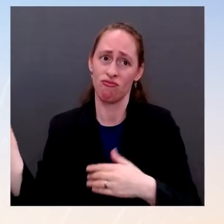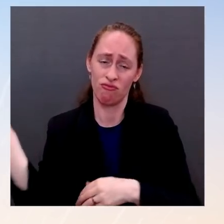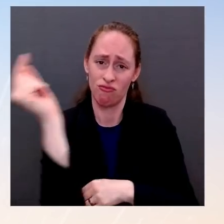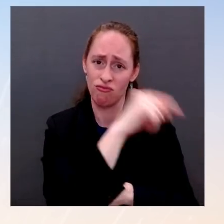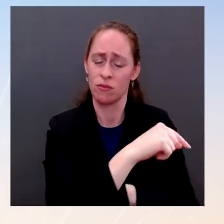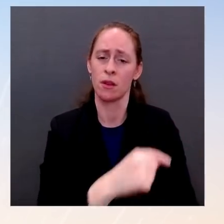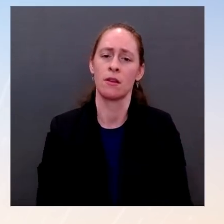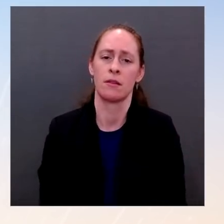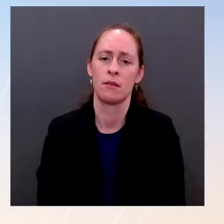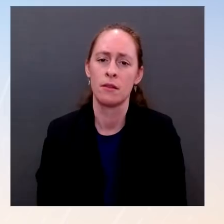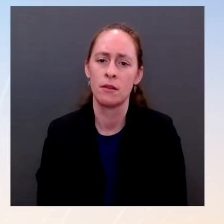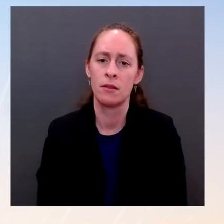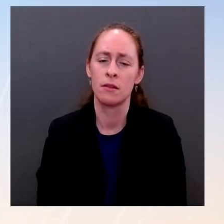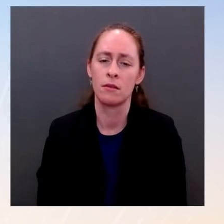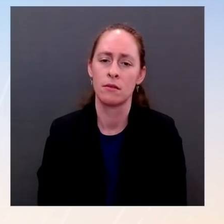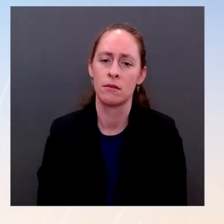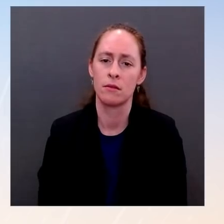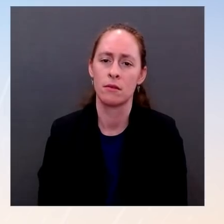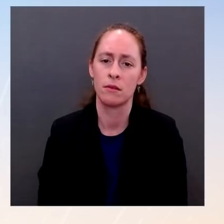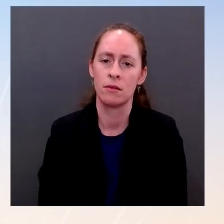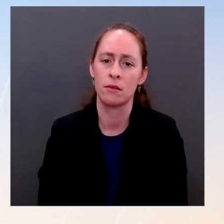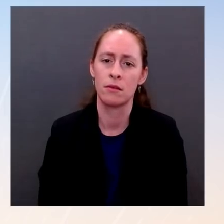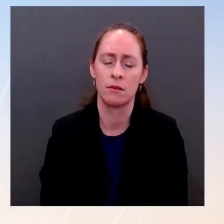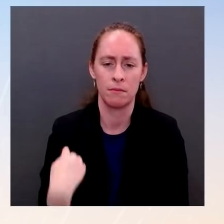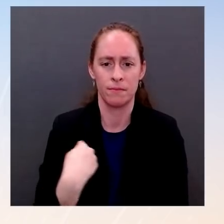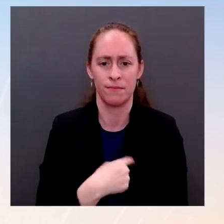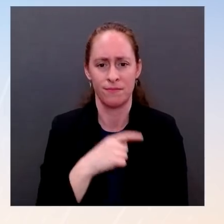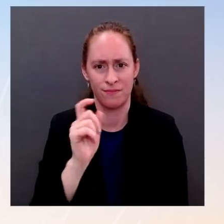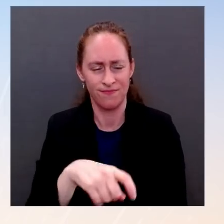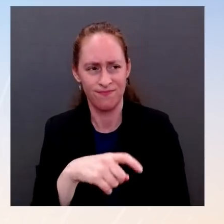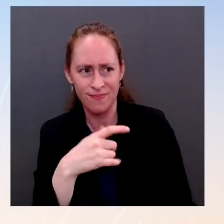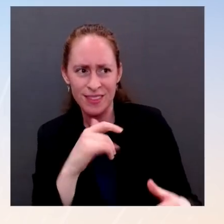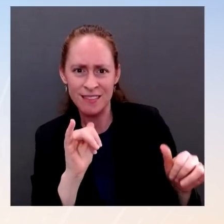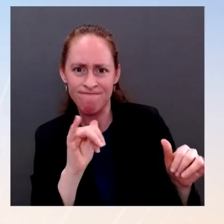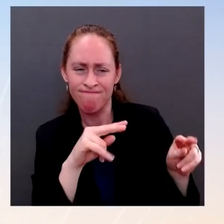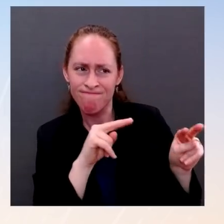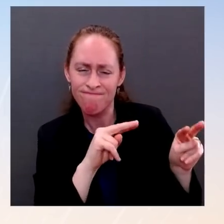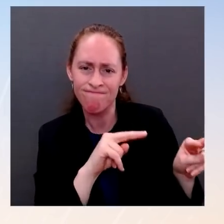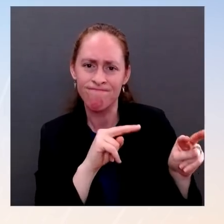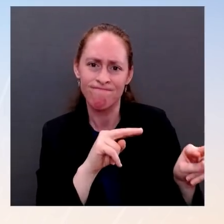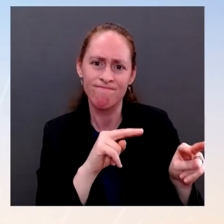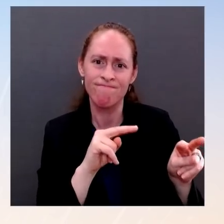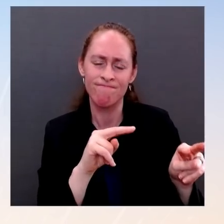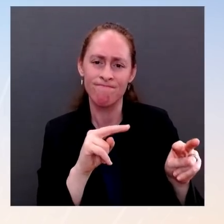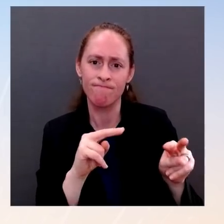or ahead of where things stand, which is our continued belief that they're positioned to attack Ukraine.